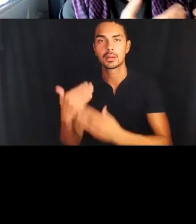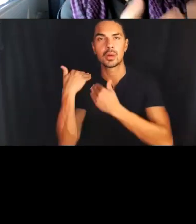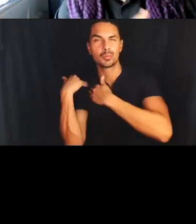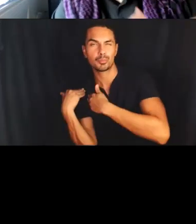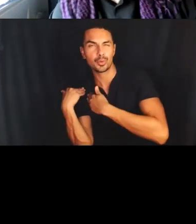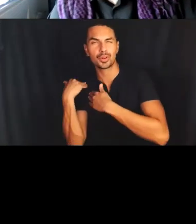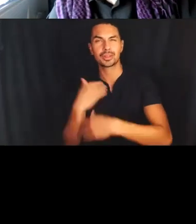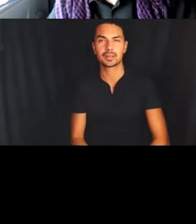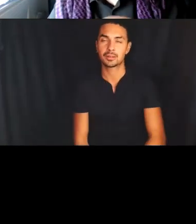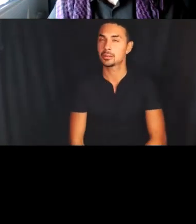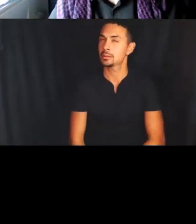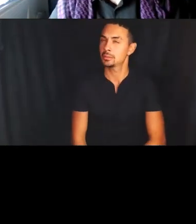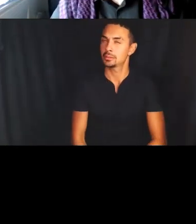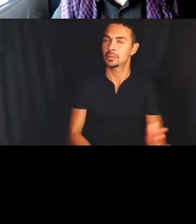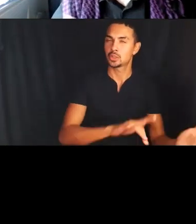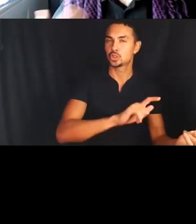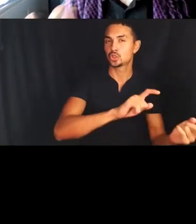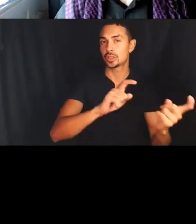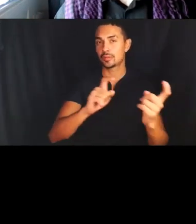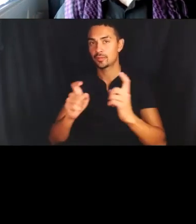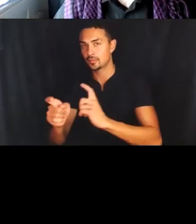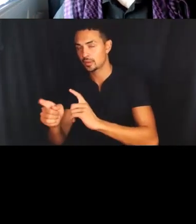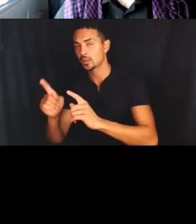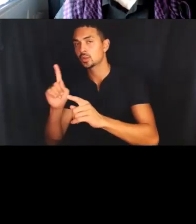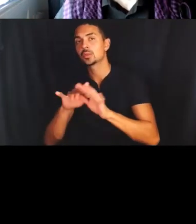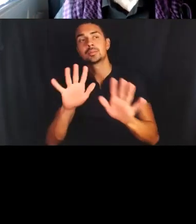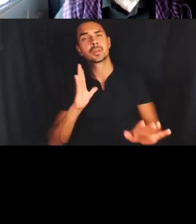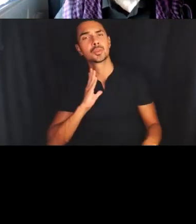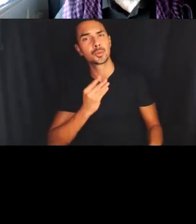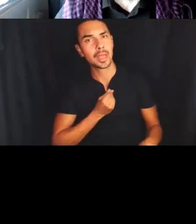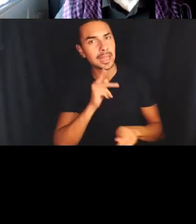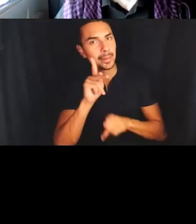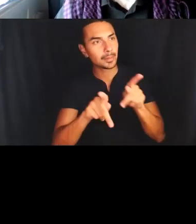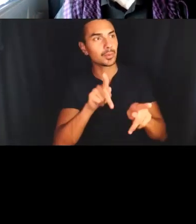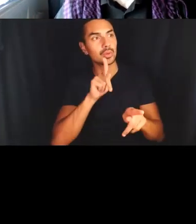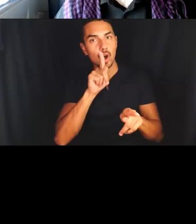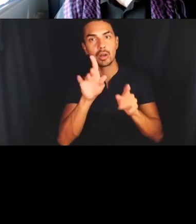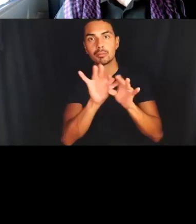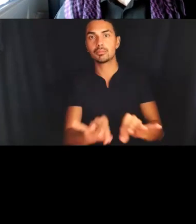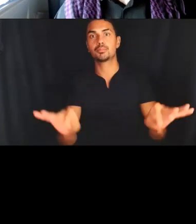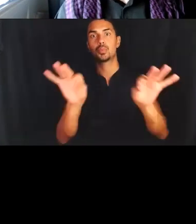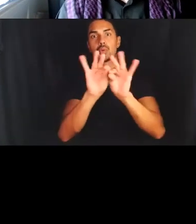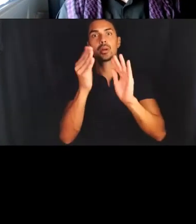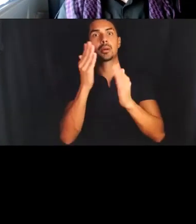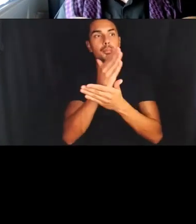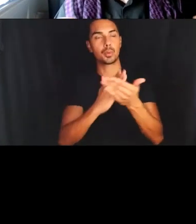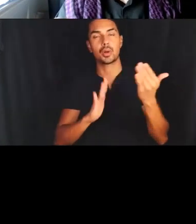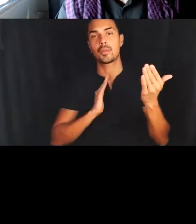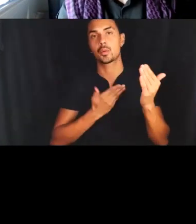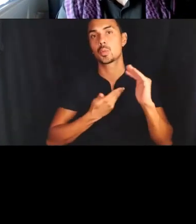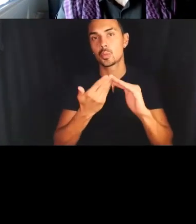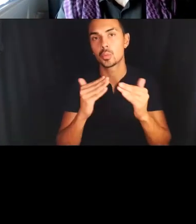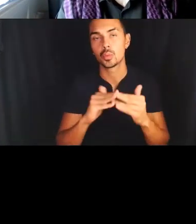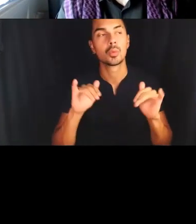and we have to shift from that to trans people are an integral part of our community, our community as a workplace,